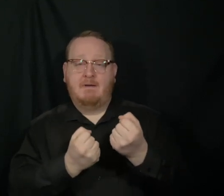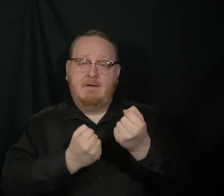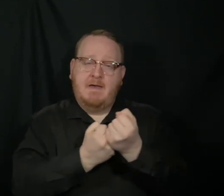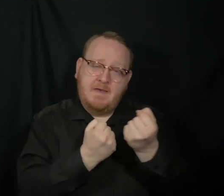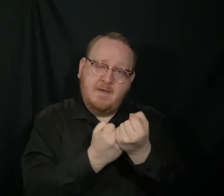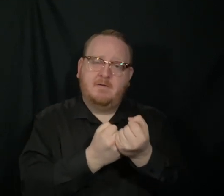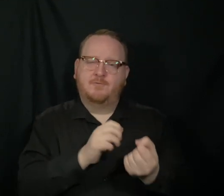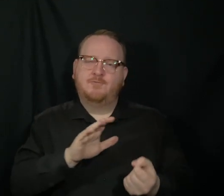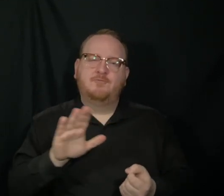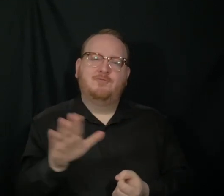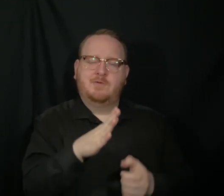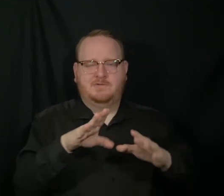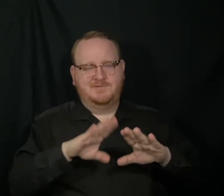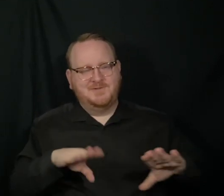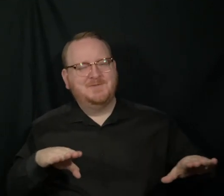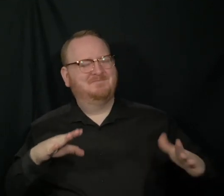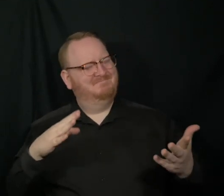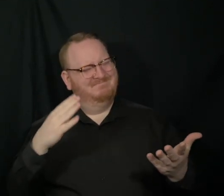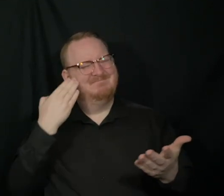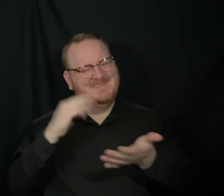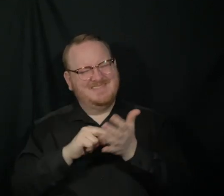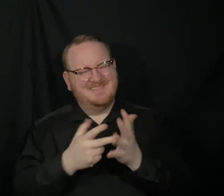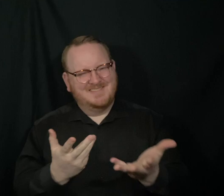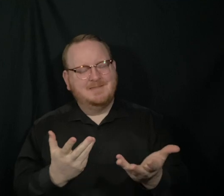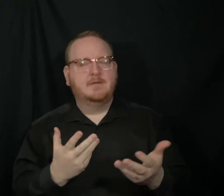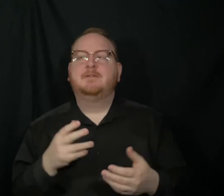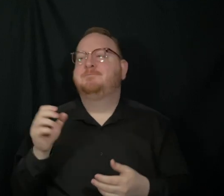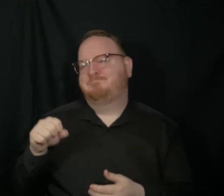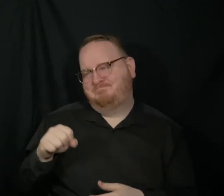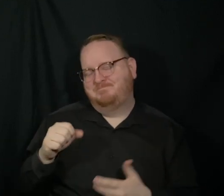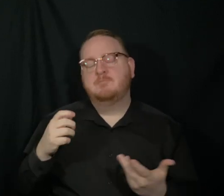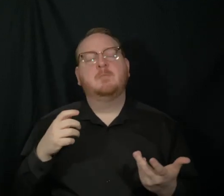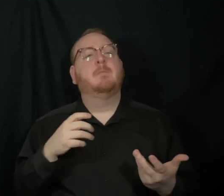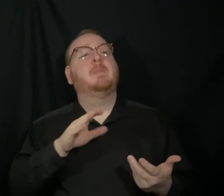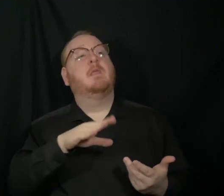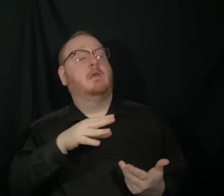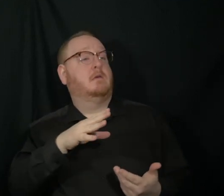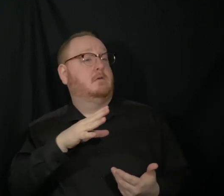when we had deaf children, most of us didn't know that we were